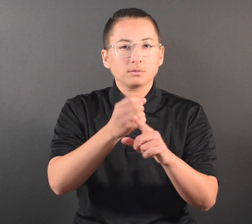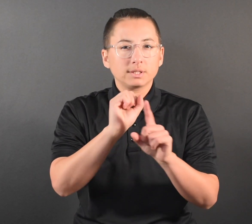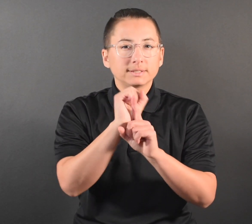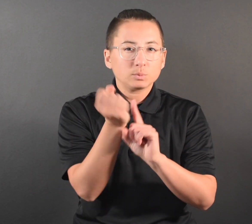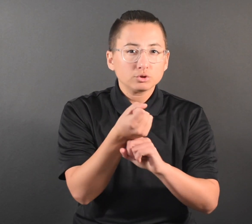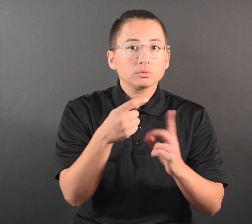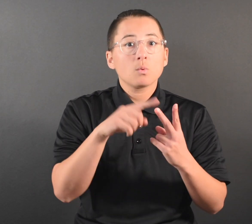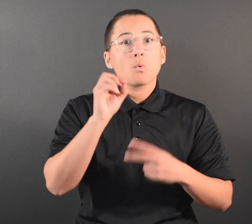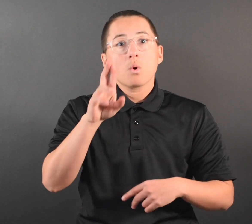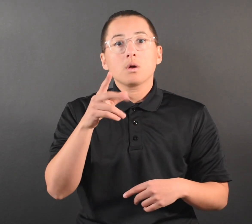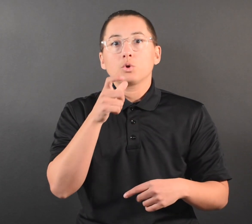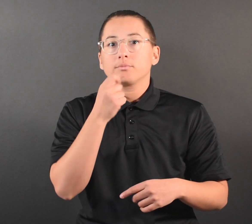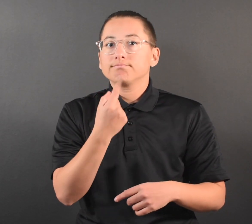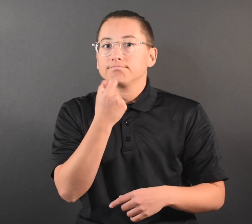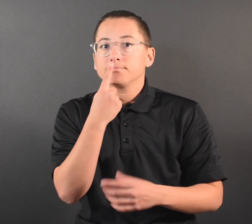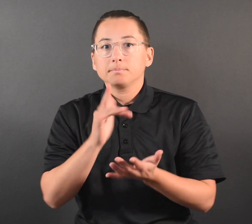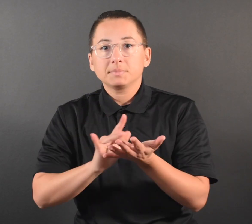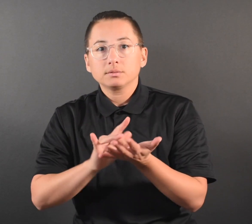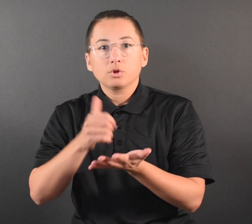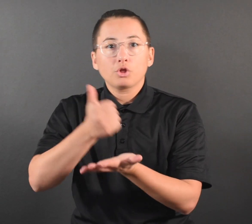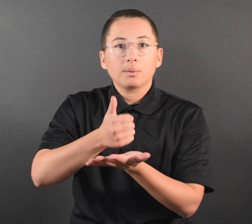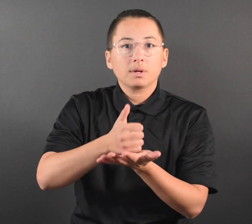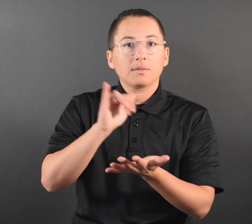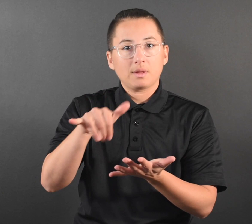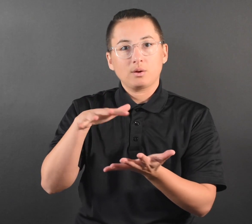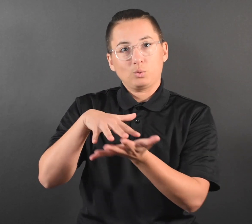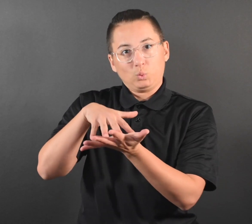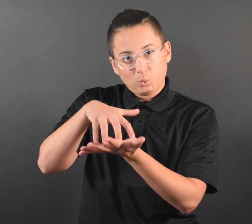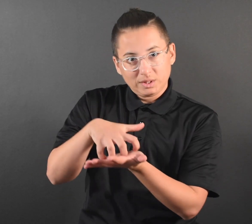or who take medications or therapies that weaken the immune system